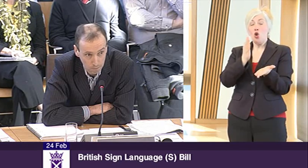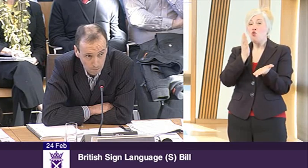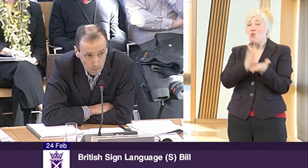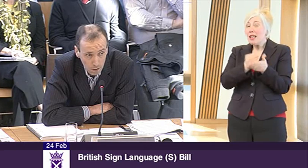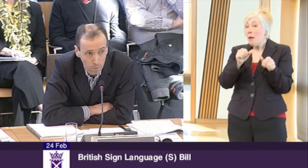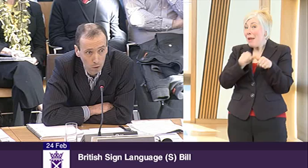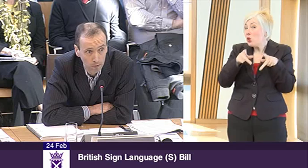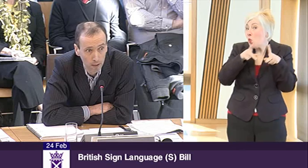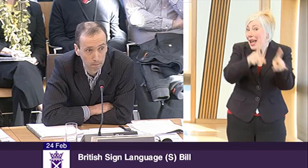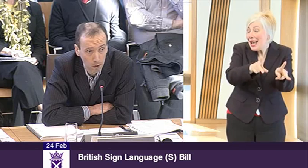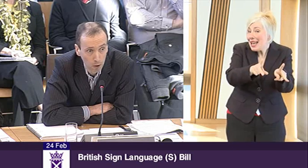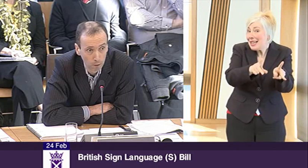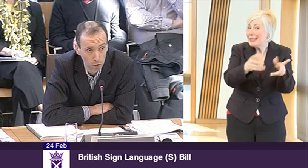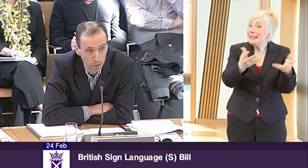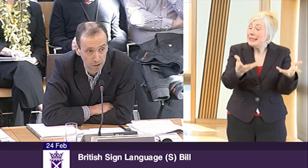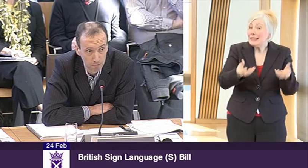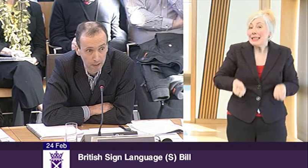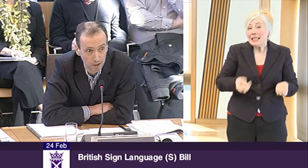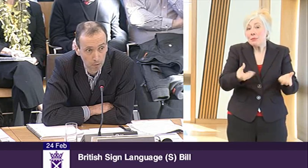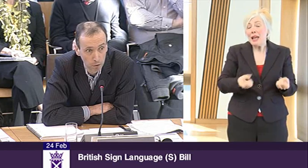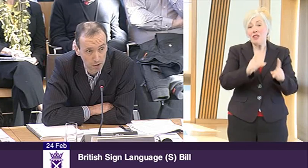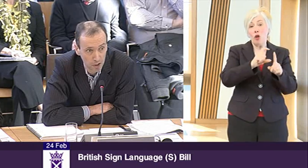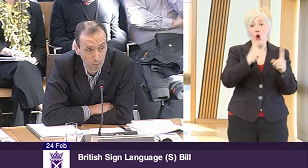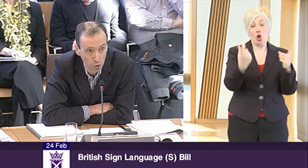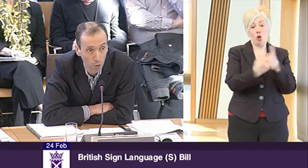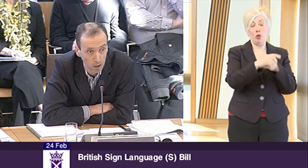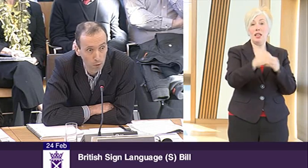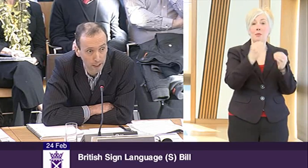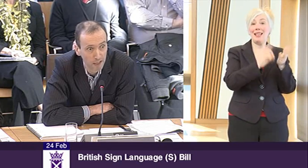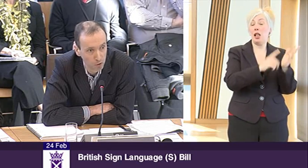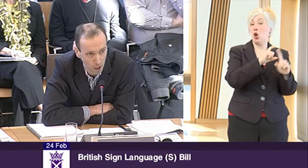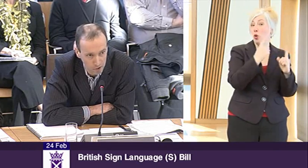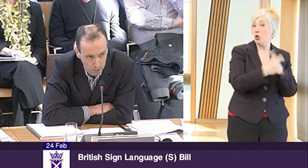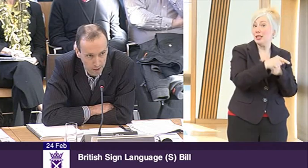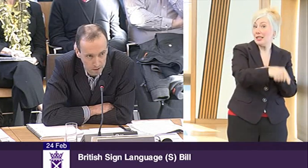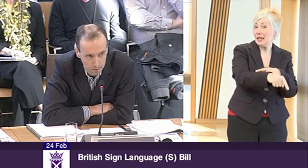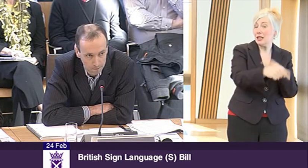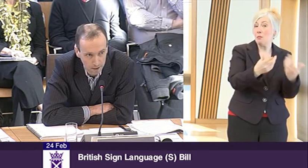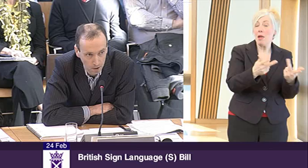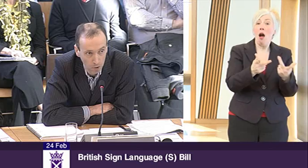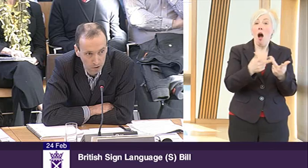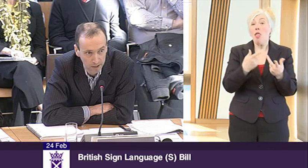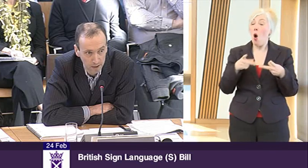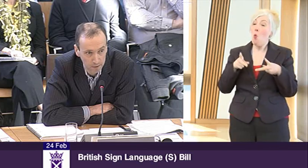getting money for communities and BSL users. We are just outlining an alternative question.